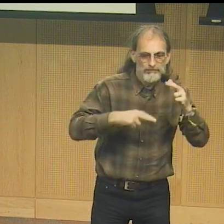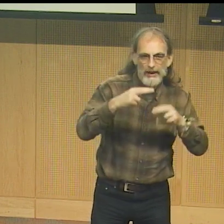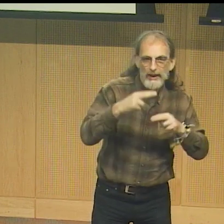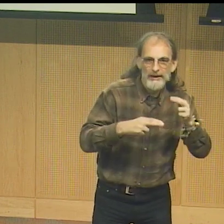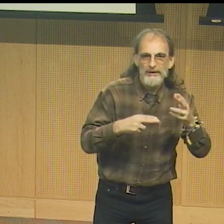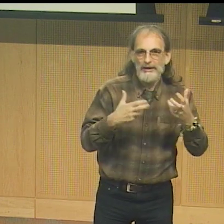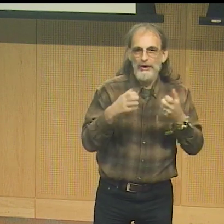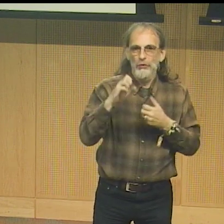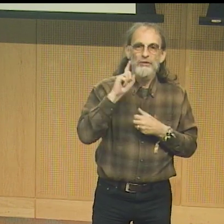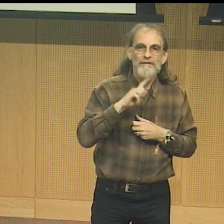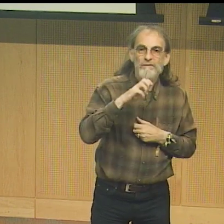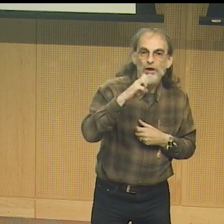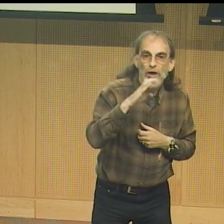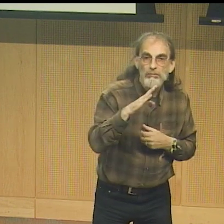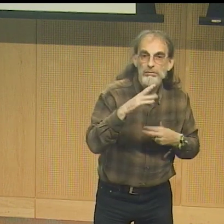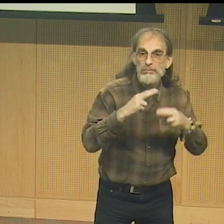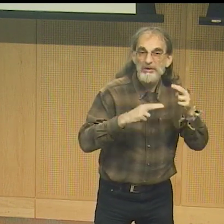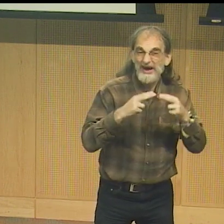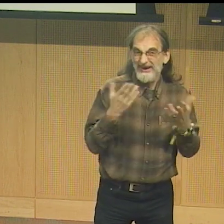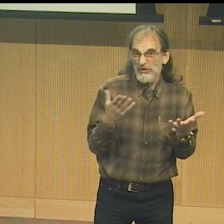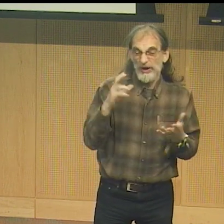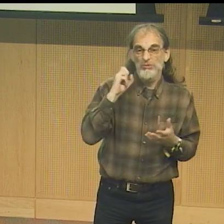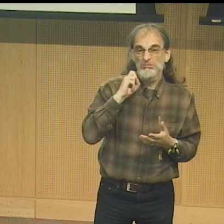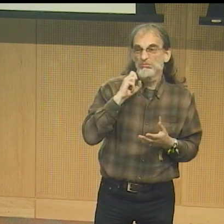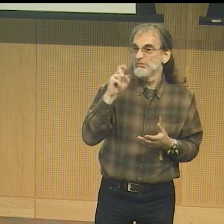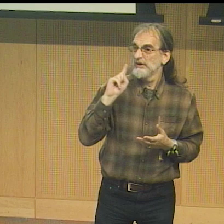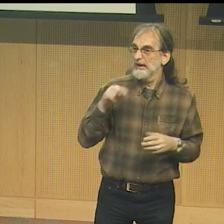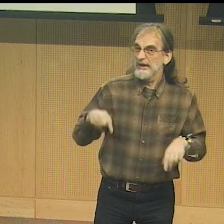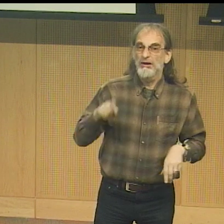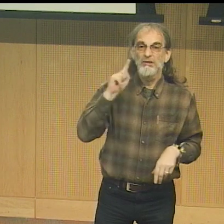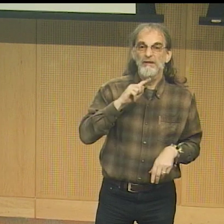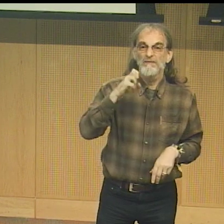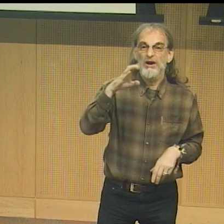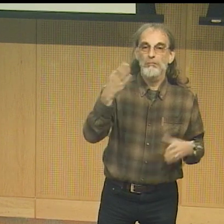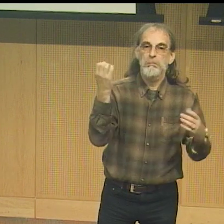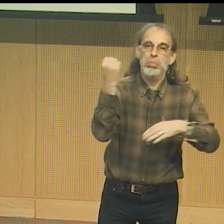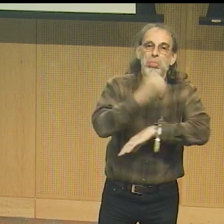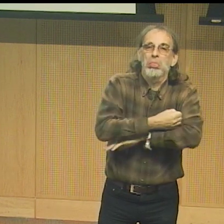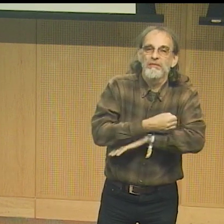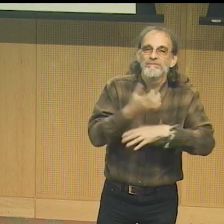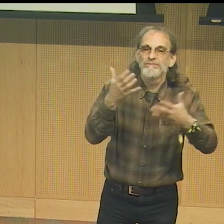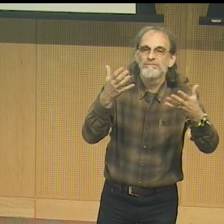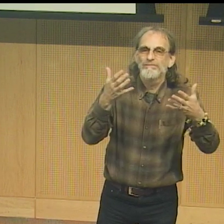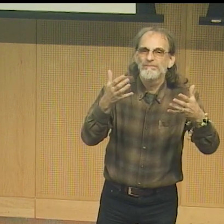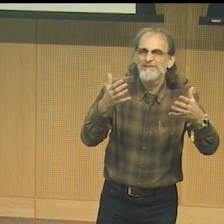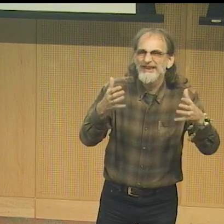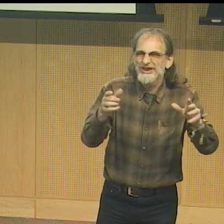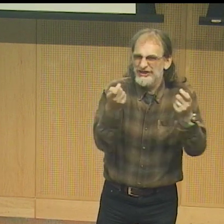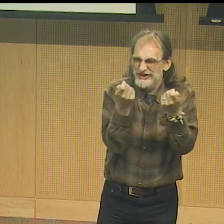the individuals who were pioneers and community leaders and the original builders of the communities.